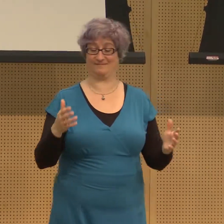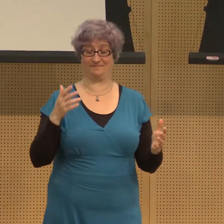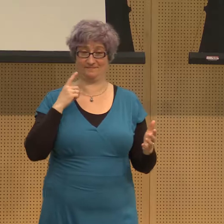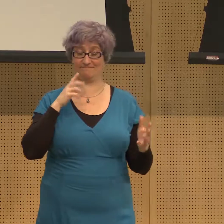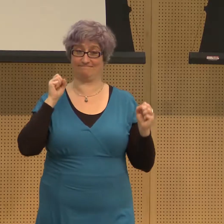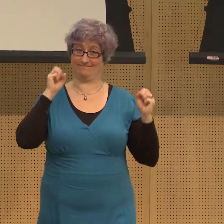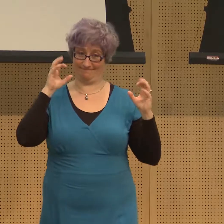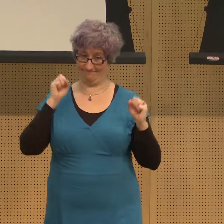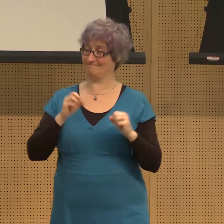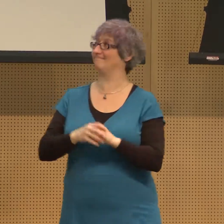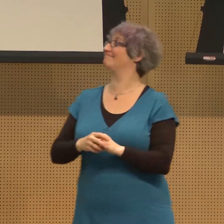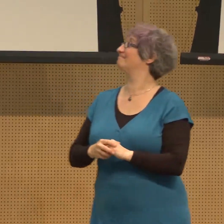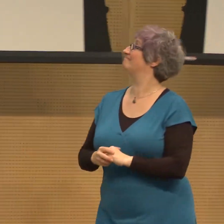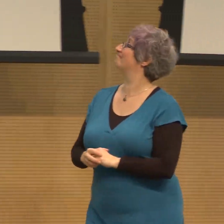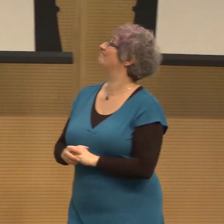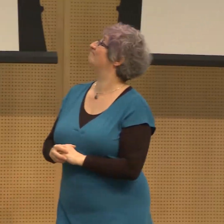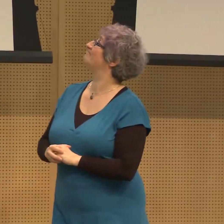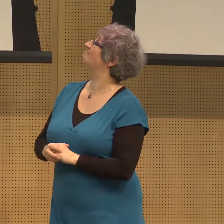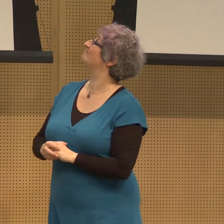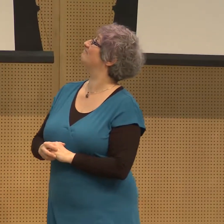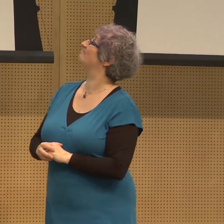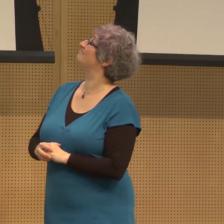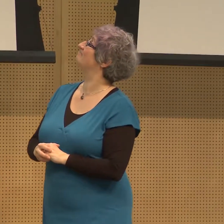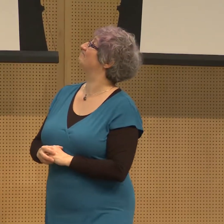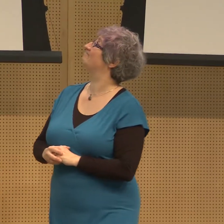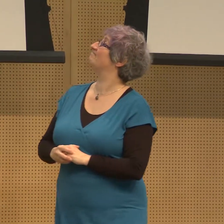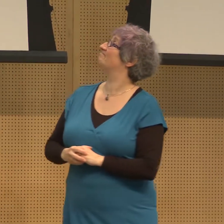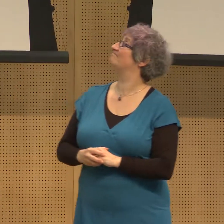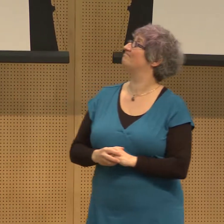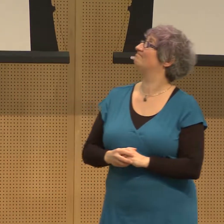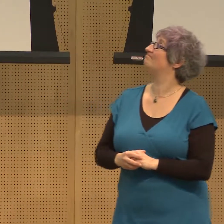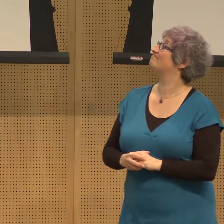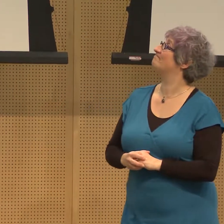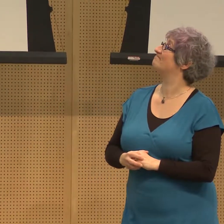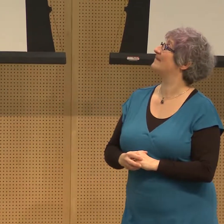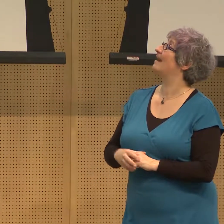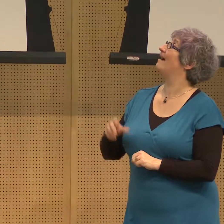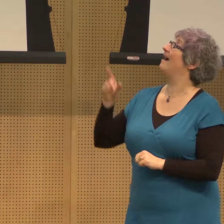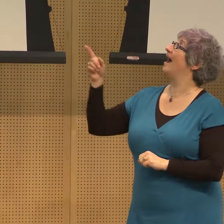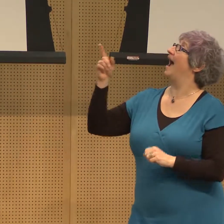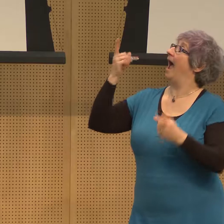I had to take on a lot more linguistically, which was amazing as well.